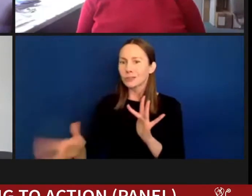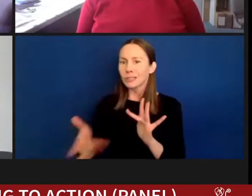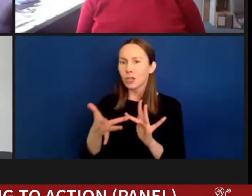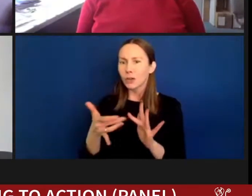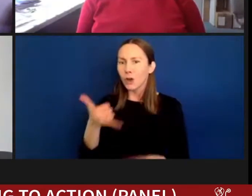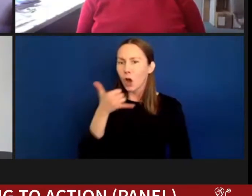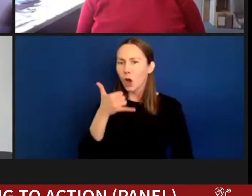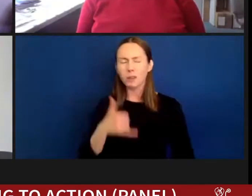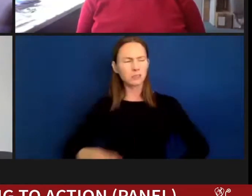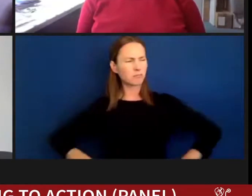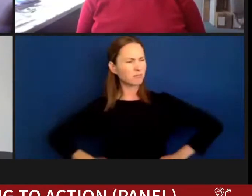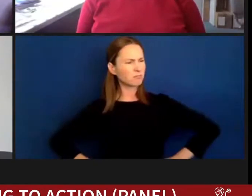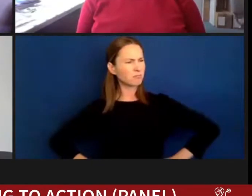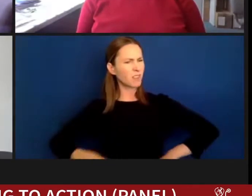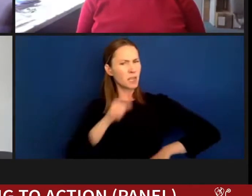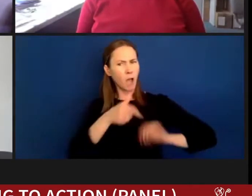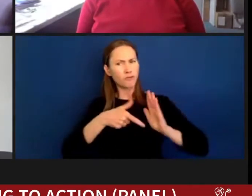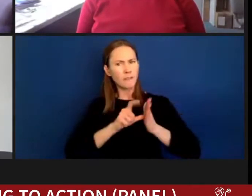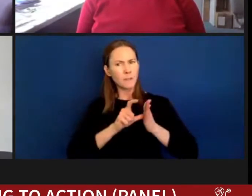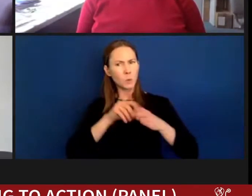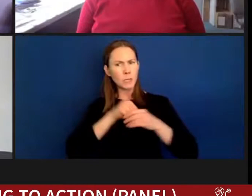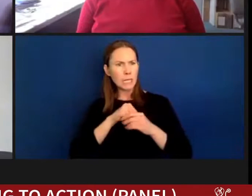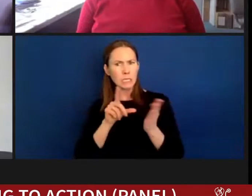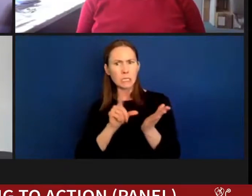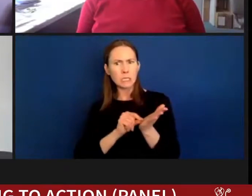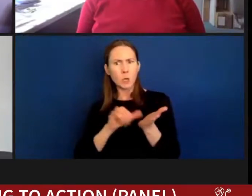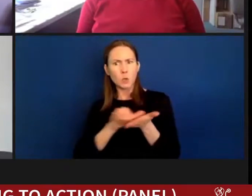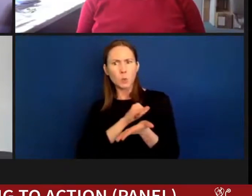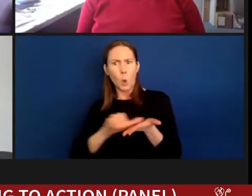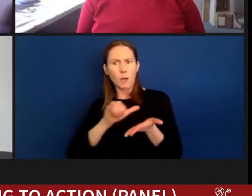this been reviewed in Time magazine?